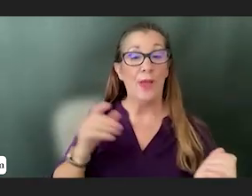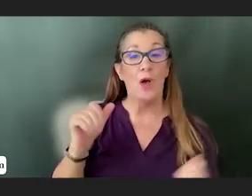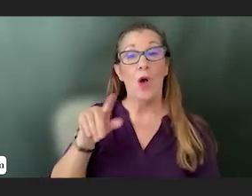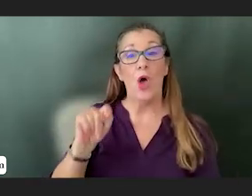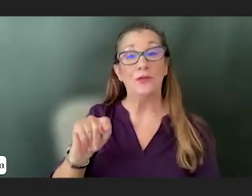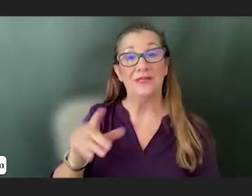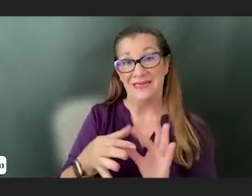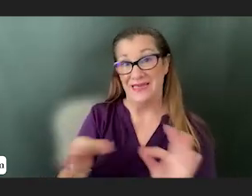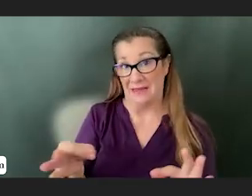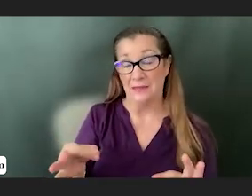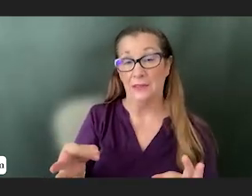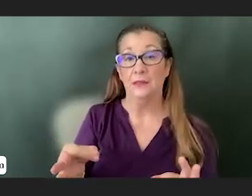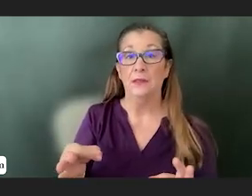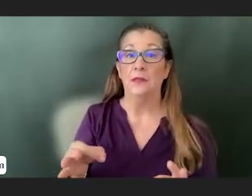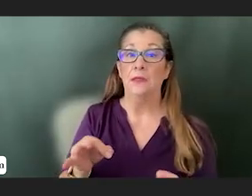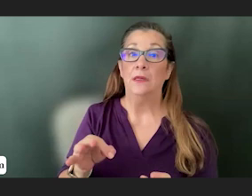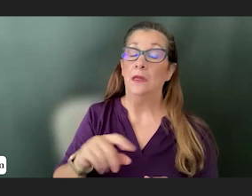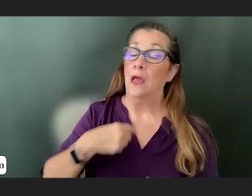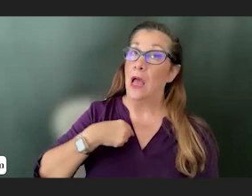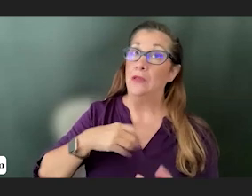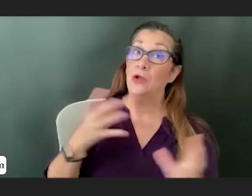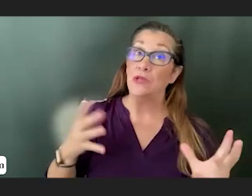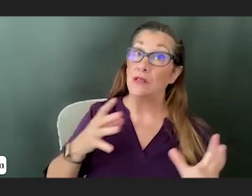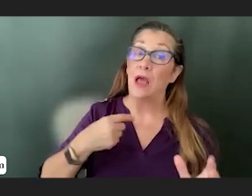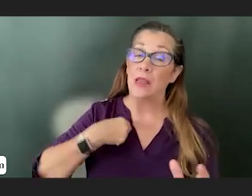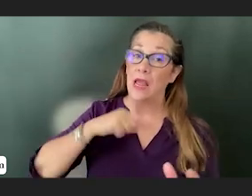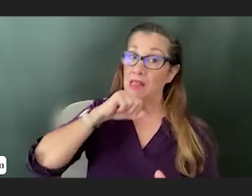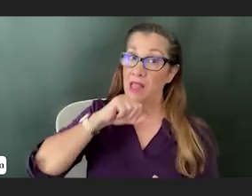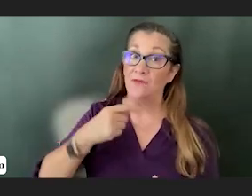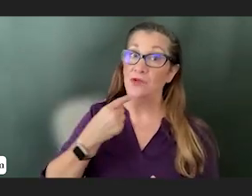Uh, there's so much I love to say about this when I train and work with my students.